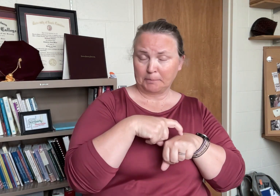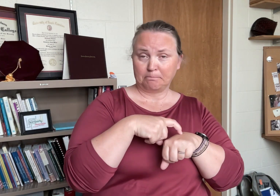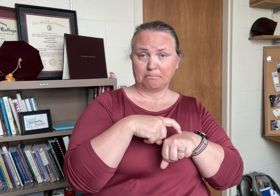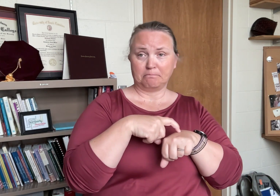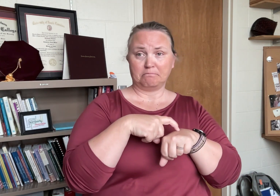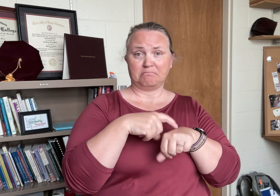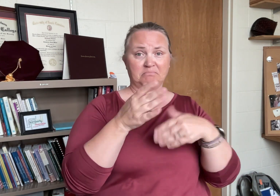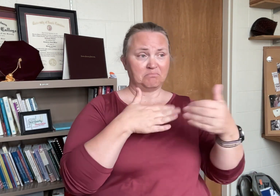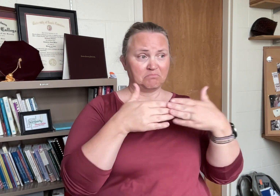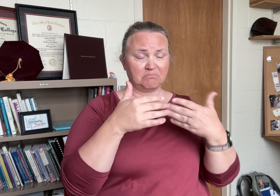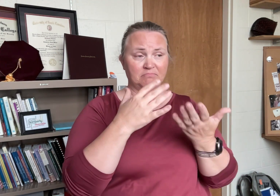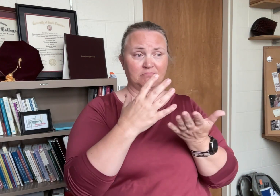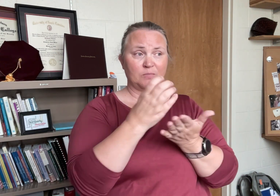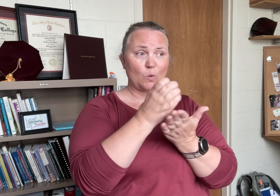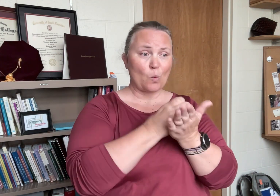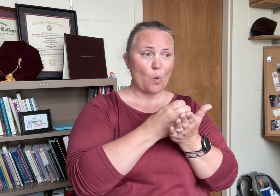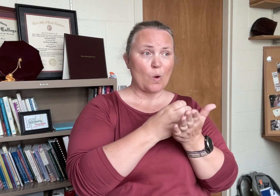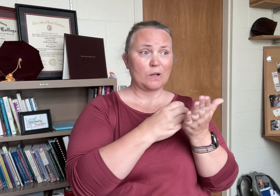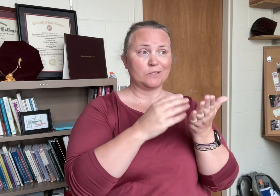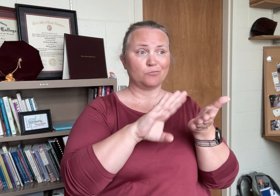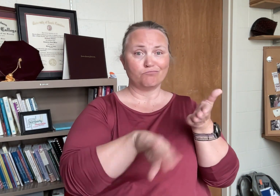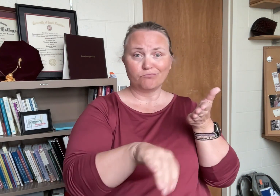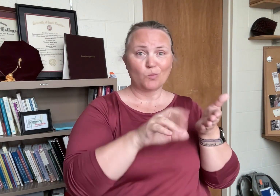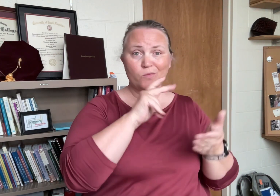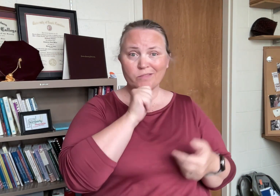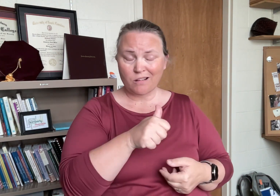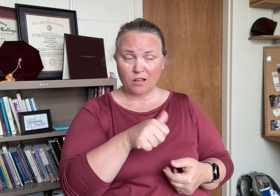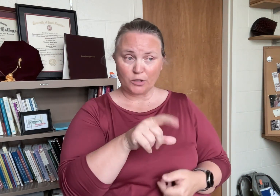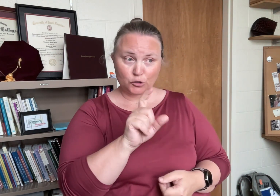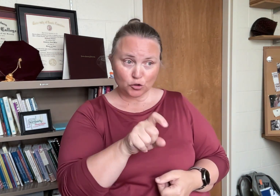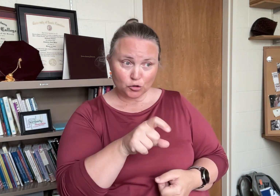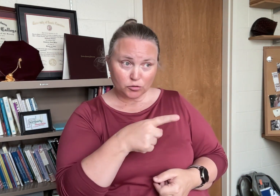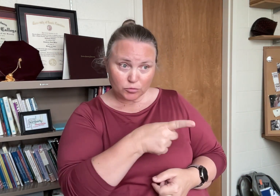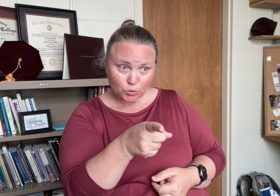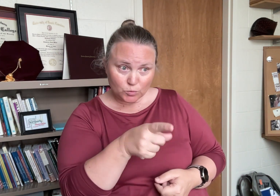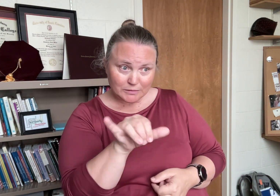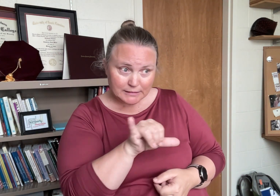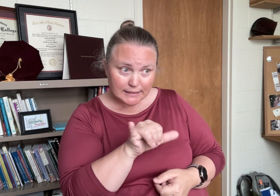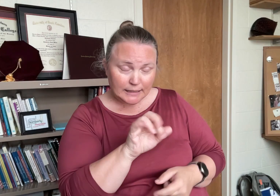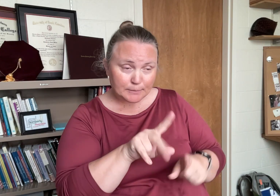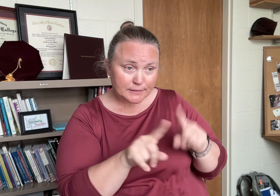You know, do you put in the grant if you need a course release or even if you don't need a course release?